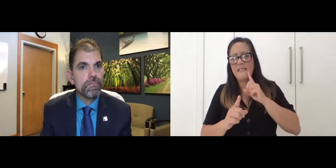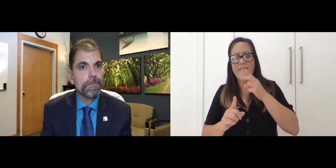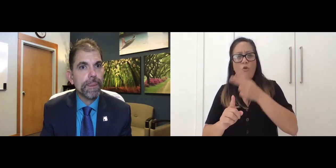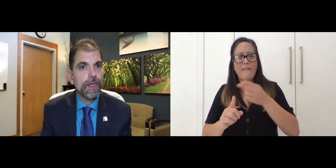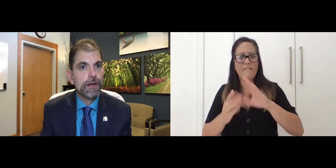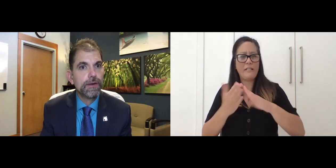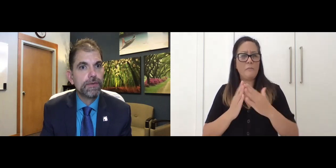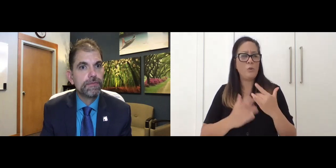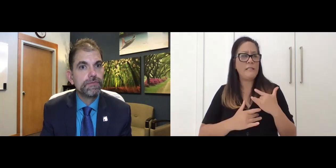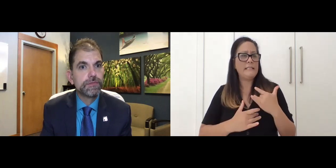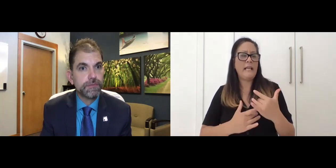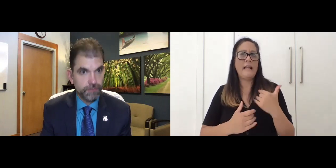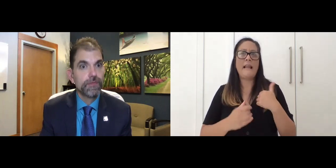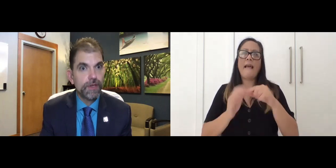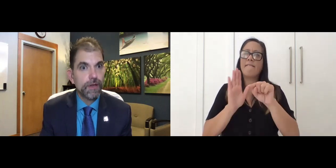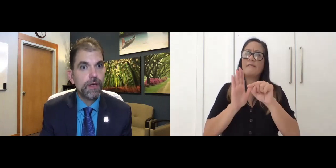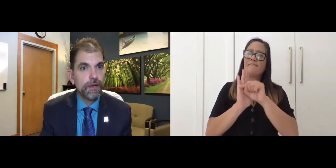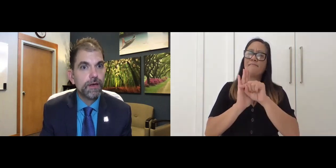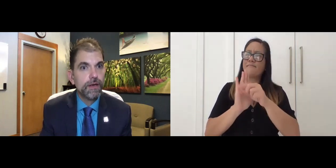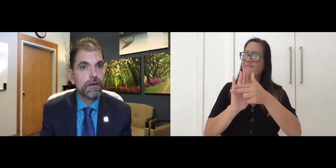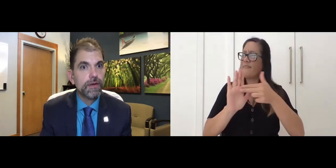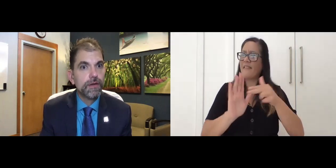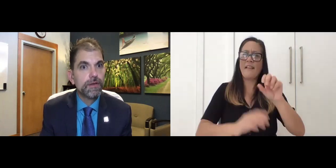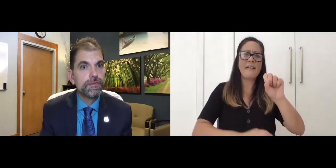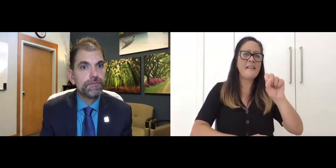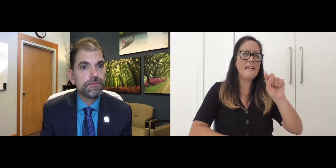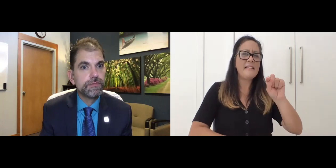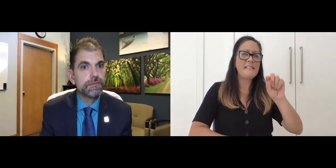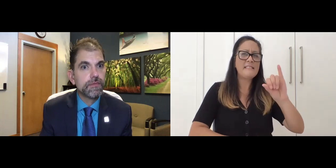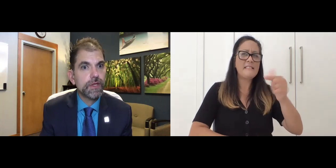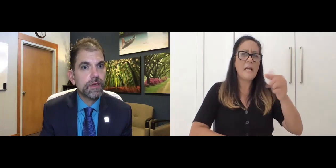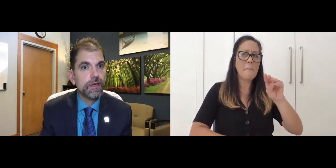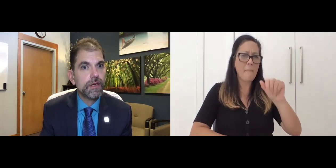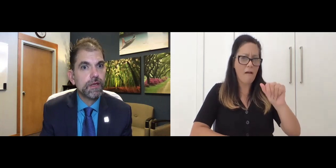In the hearing community as well as the deaf and hard of hearing community,